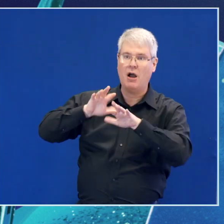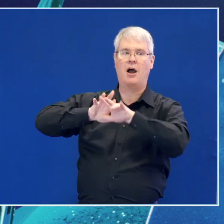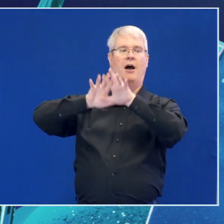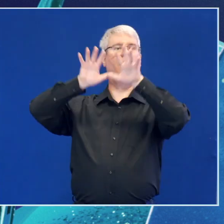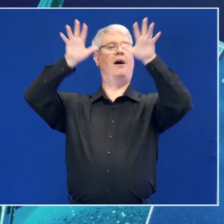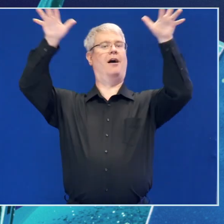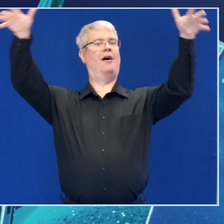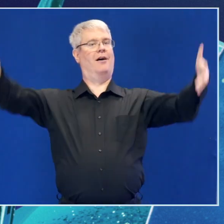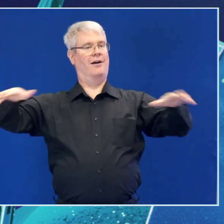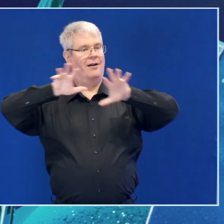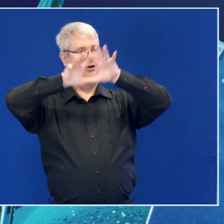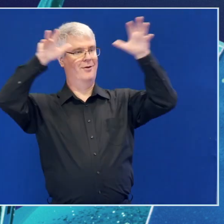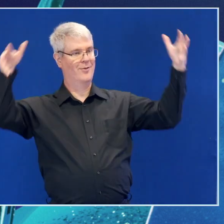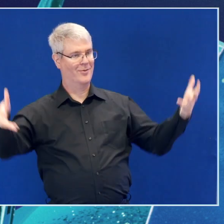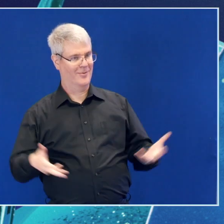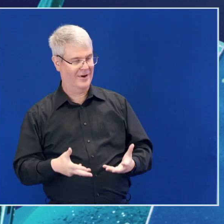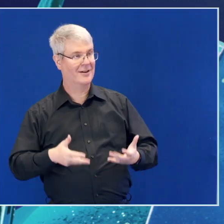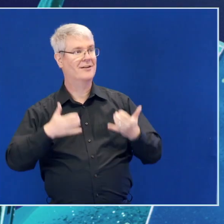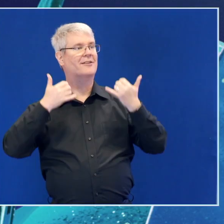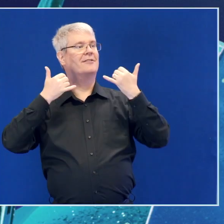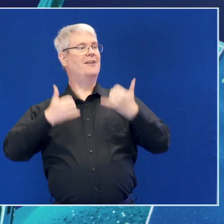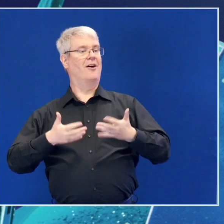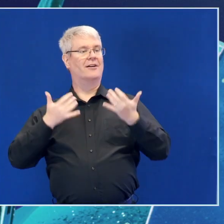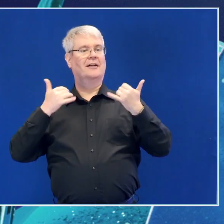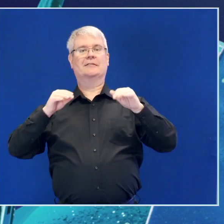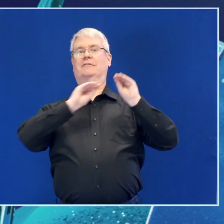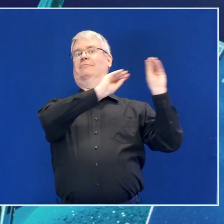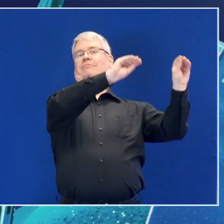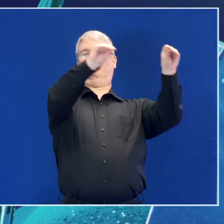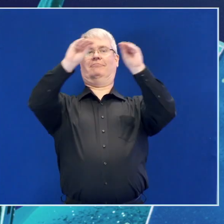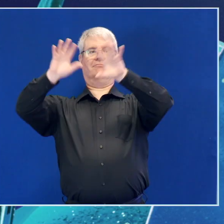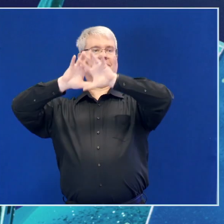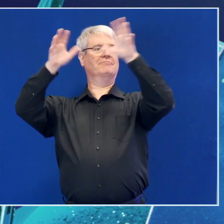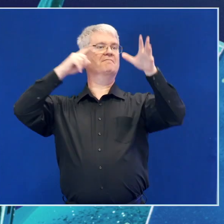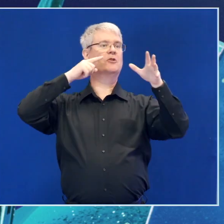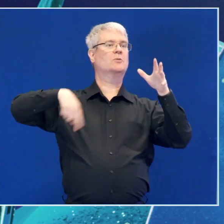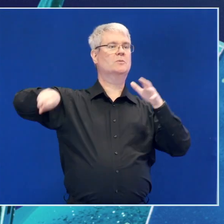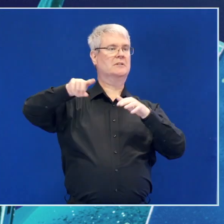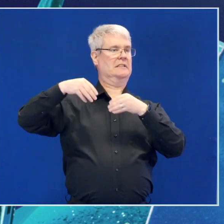for the sales organization and look for those opportunities